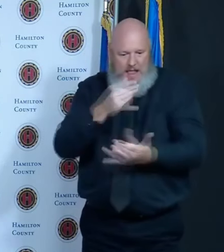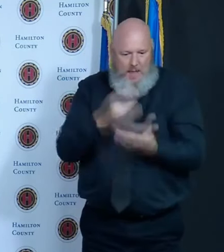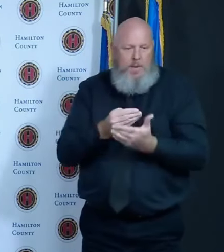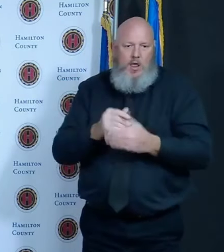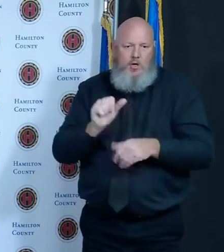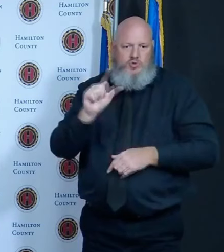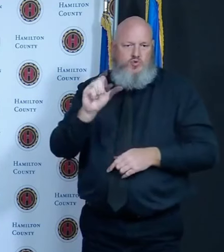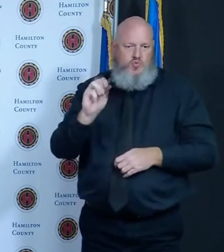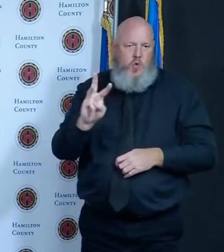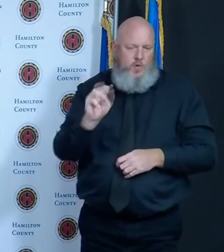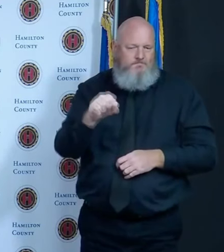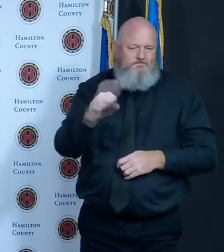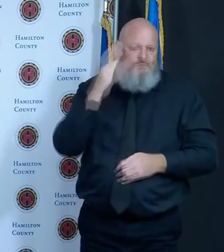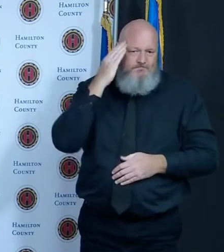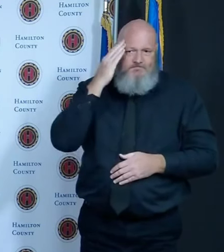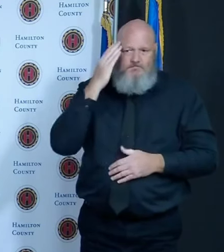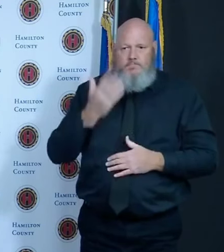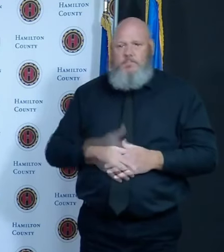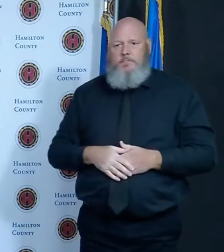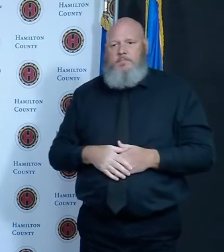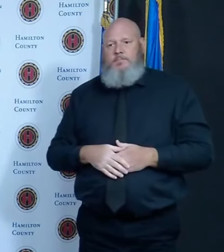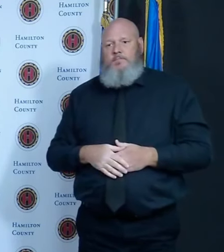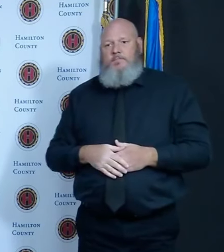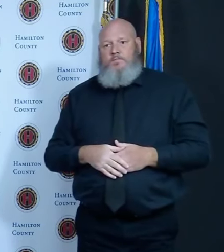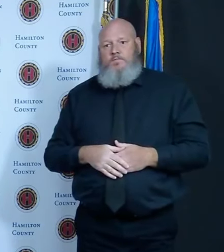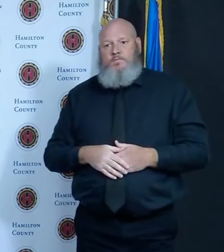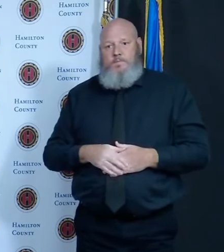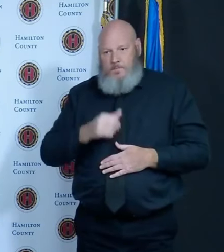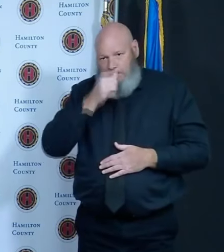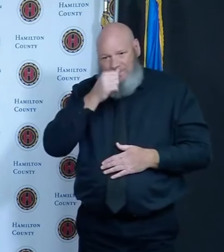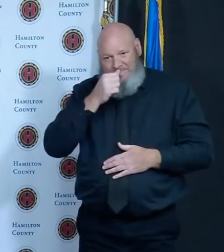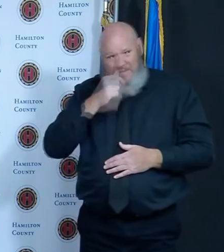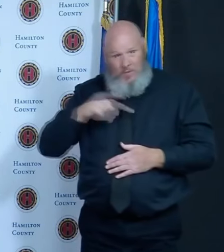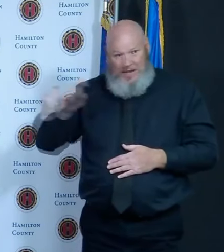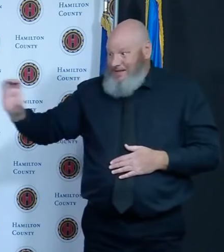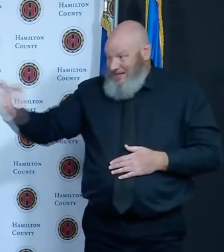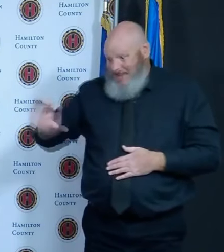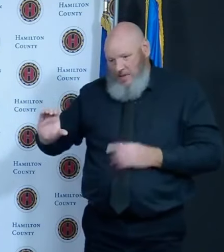are also advocating obviously for resources for revenue replacement for